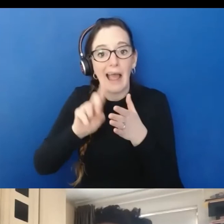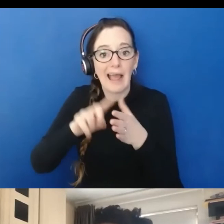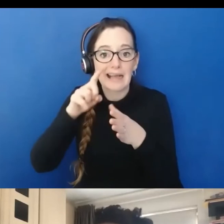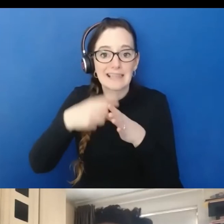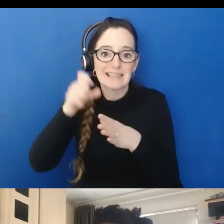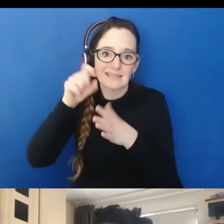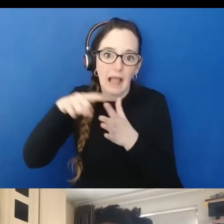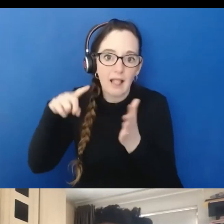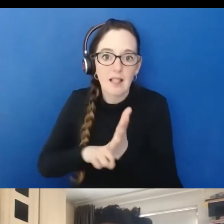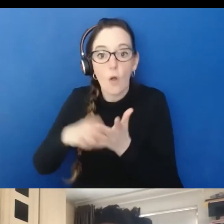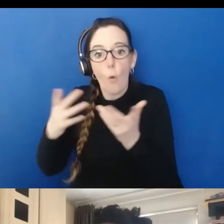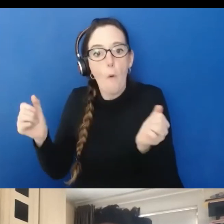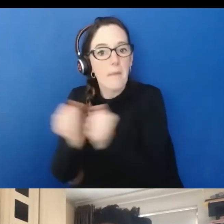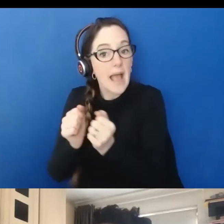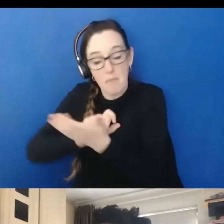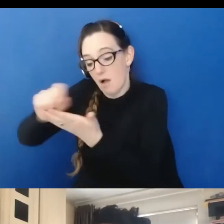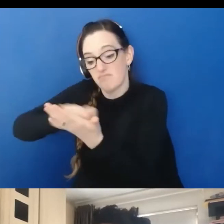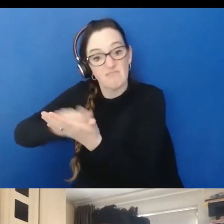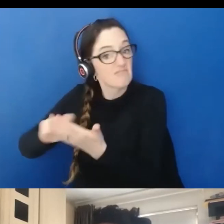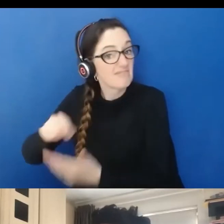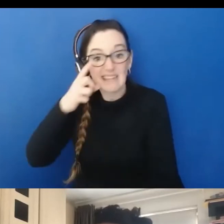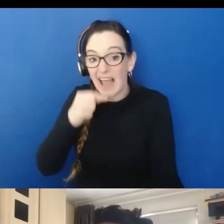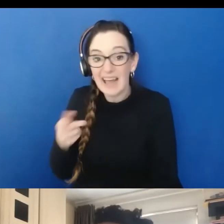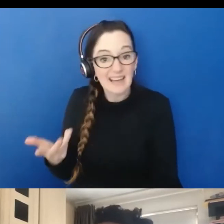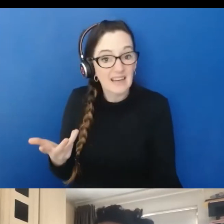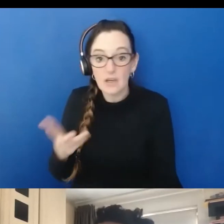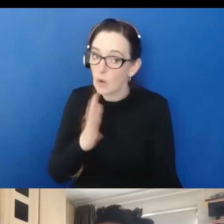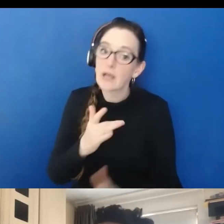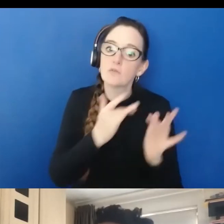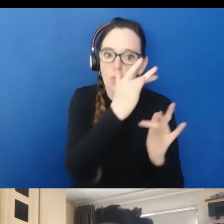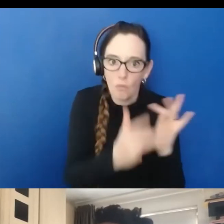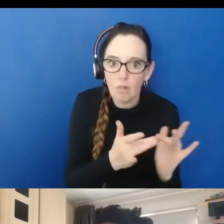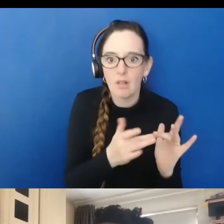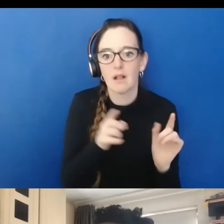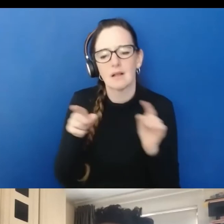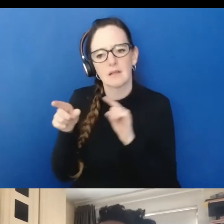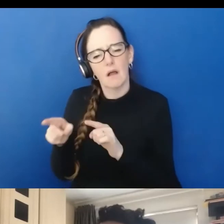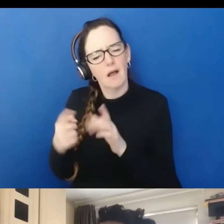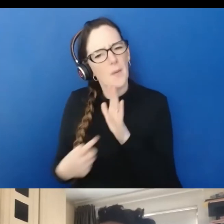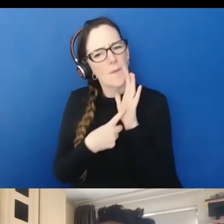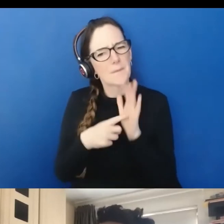And I think that this is sort of what s important, is about really thinking about technology